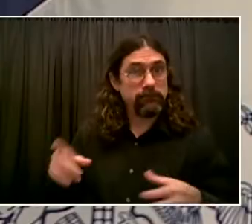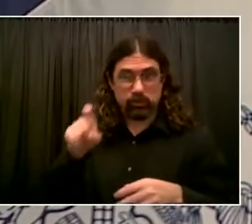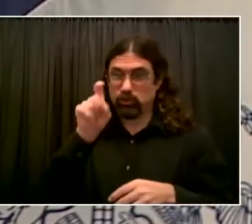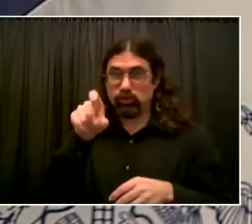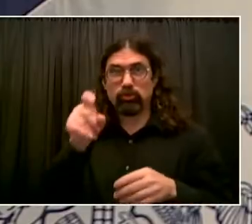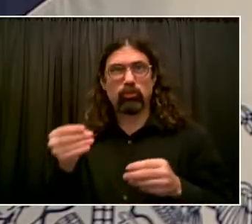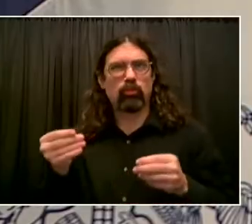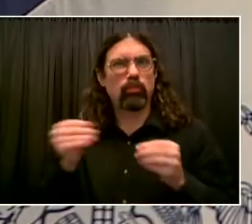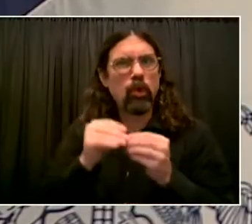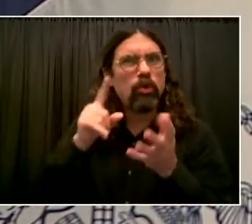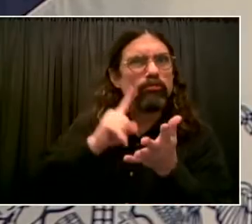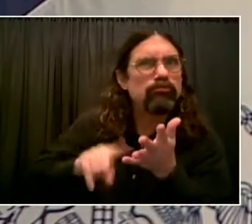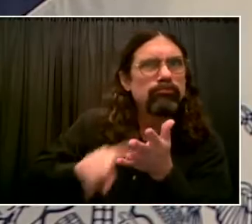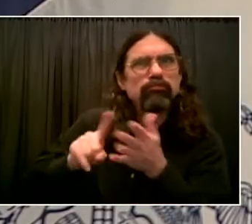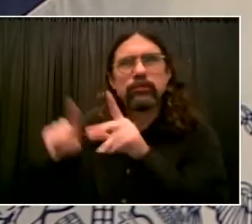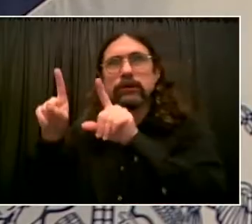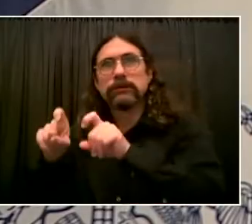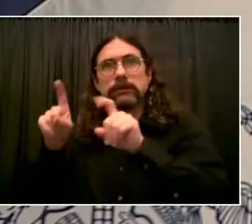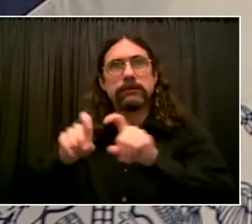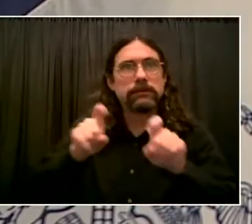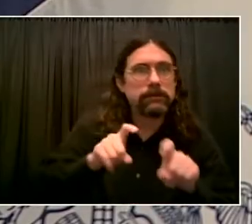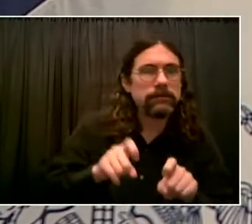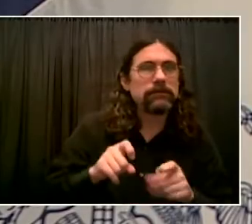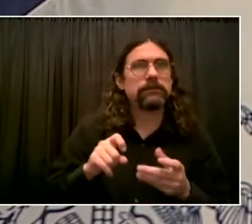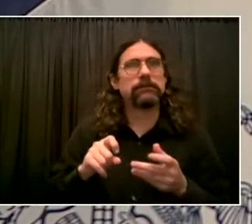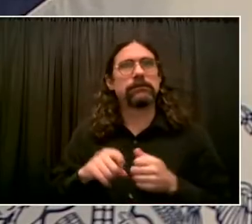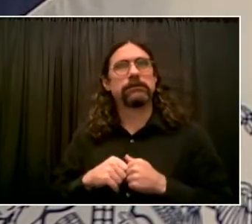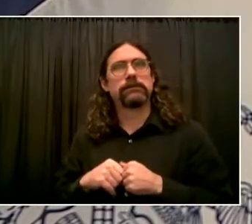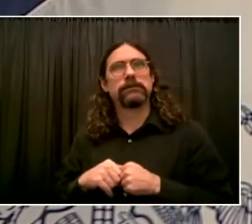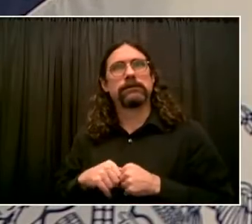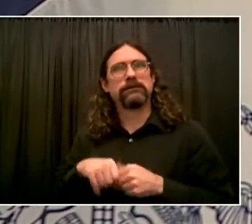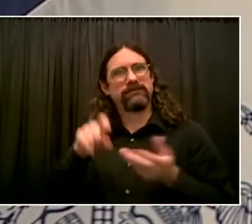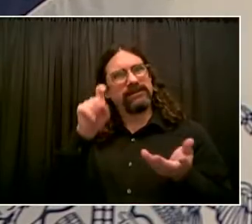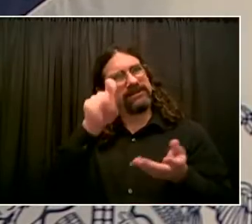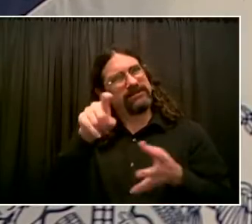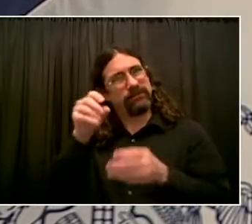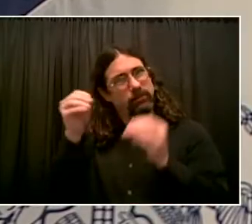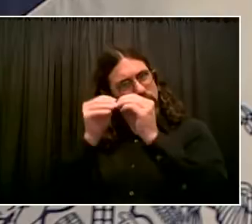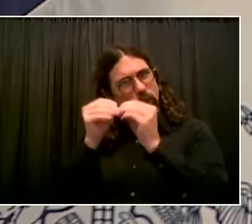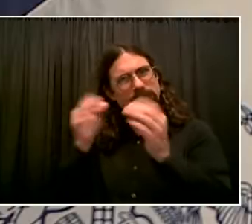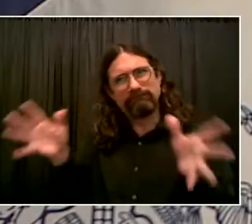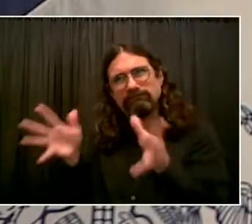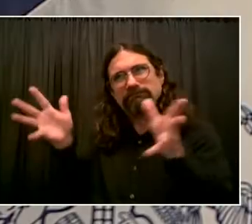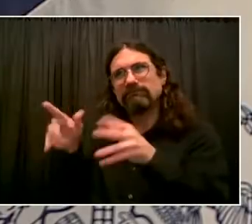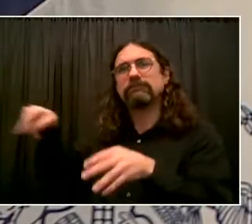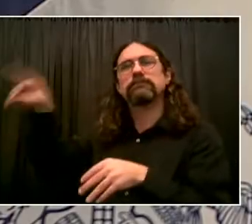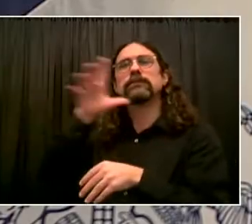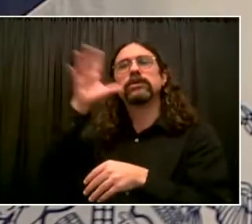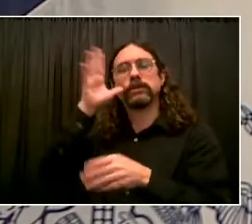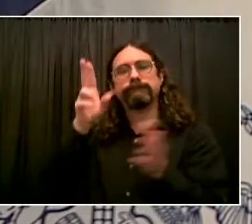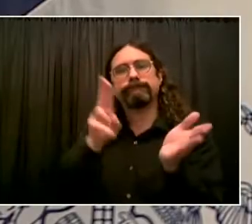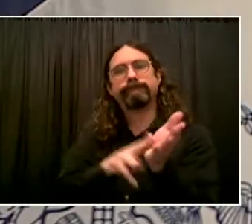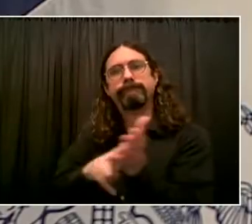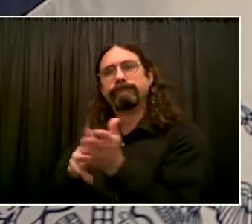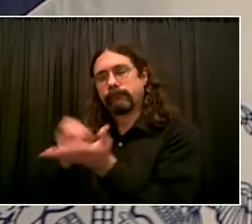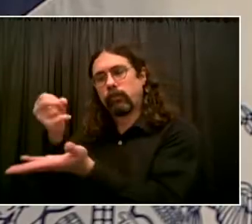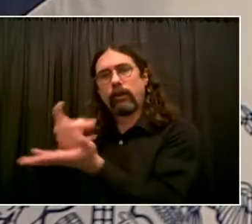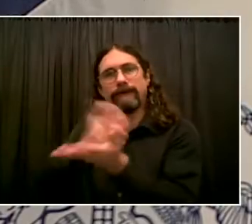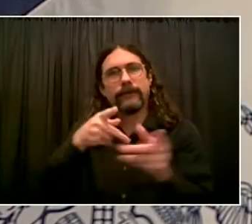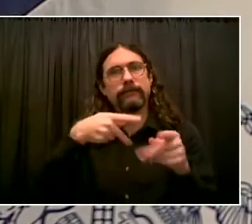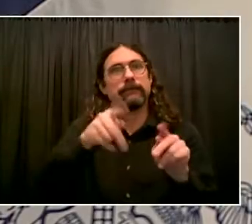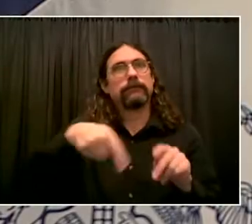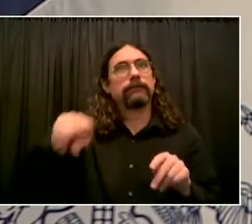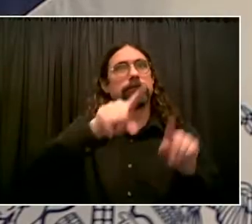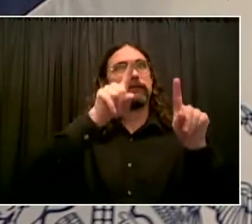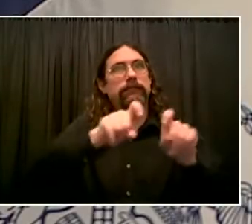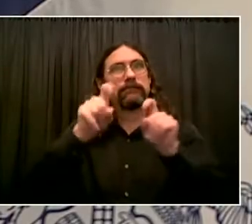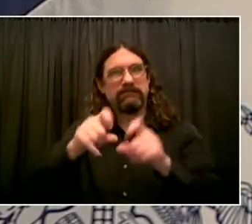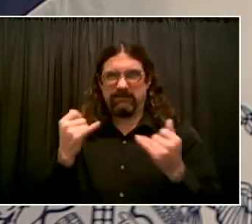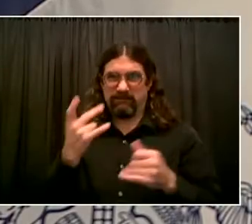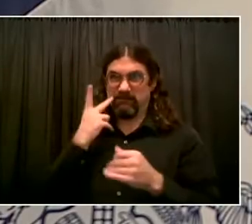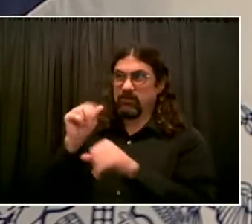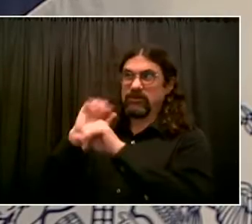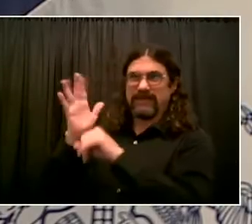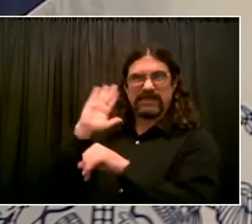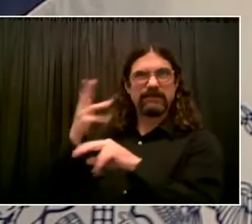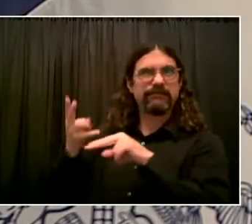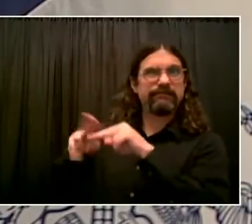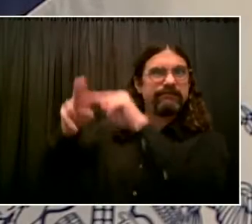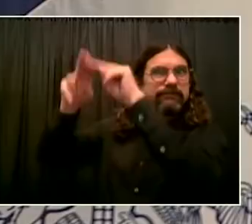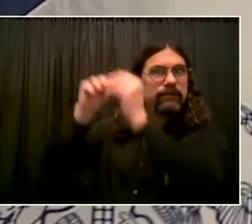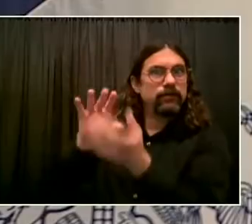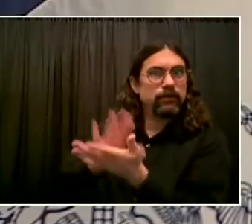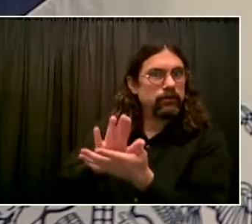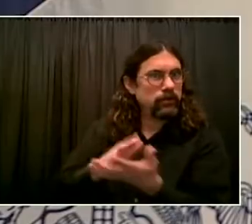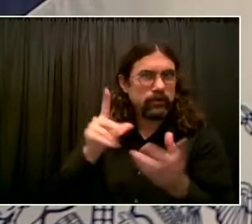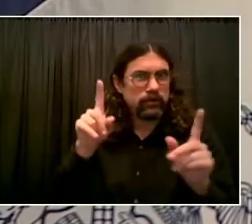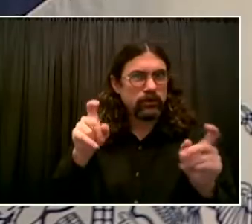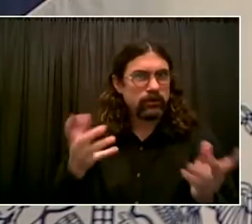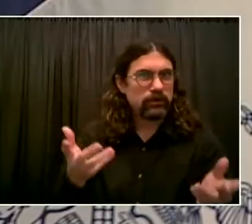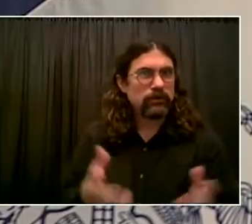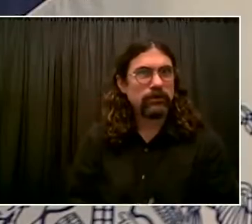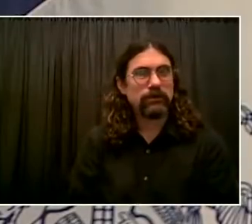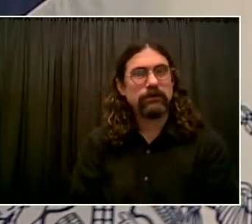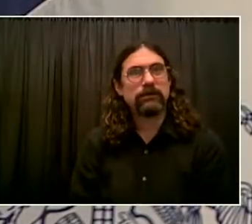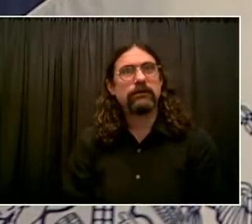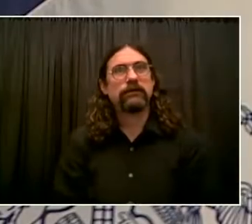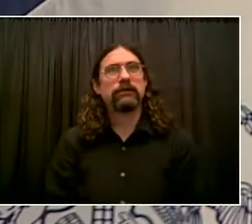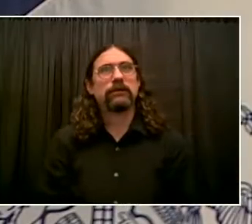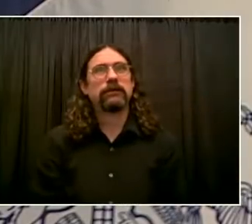HAVE YOU GOTTEN MORE